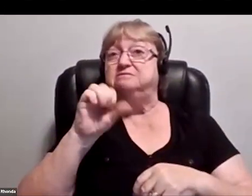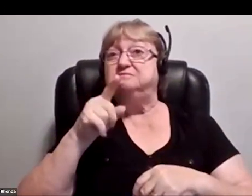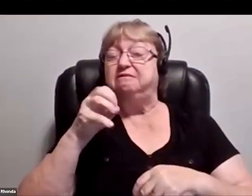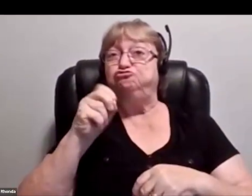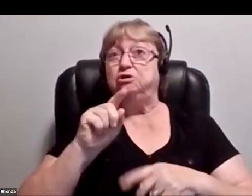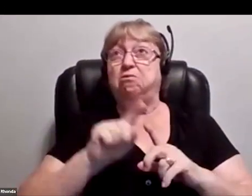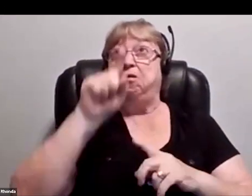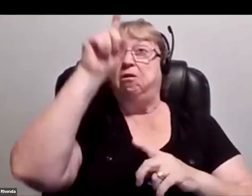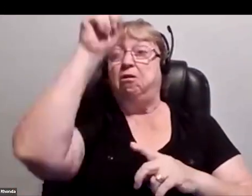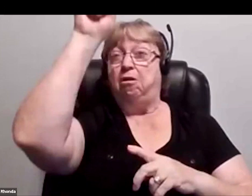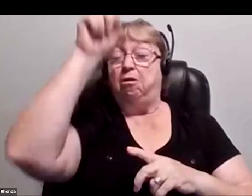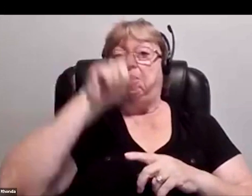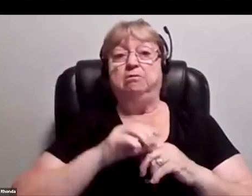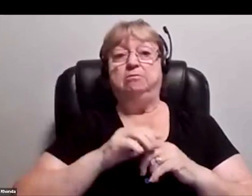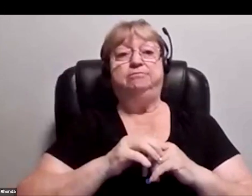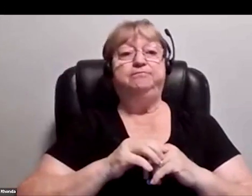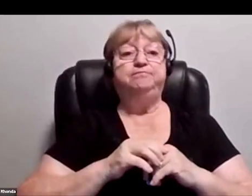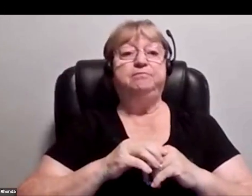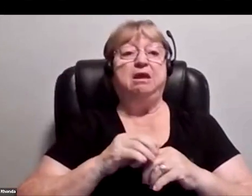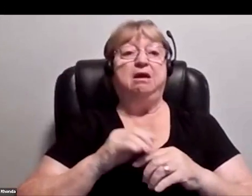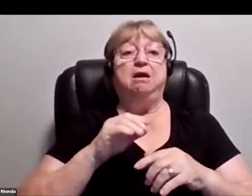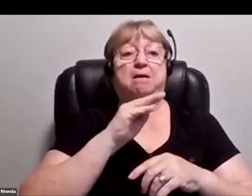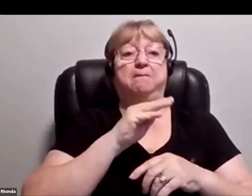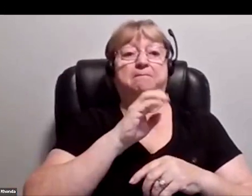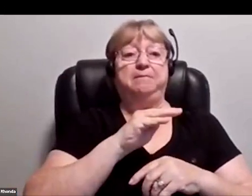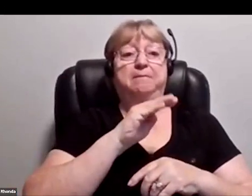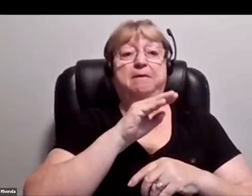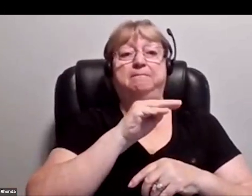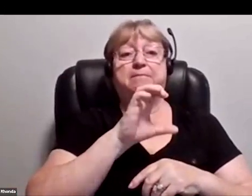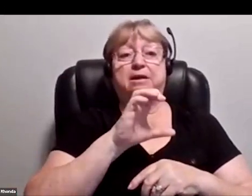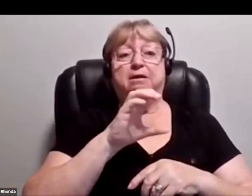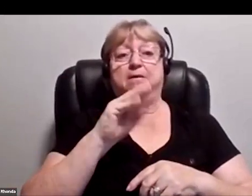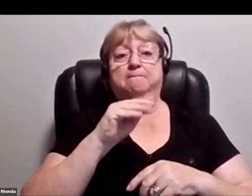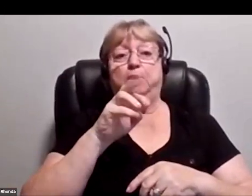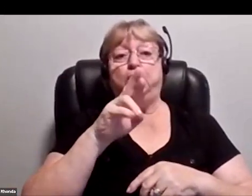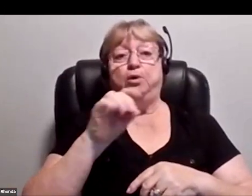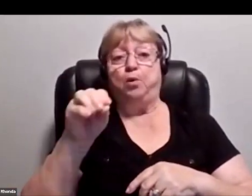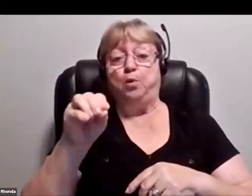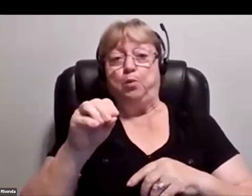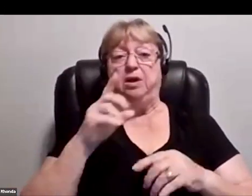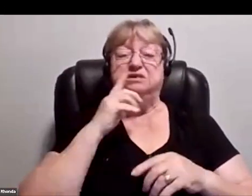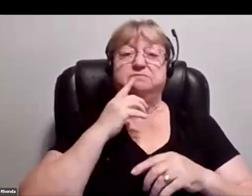McMurdo, the closest United States-Antarctic program station, is about 1,200 miles away.